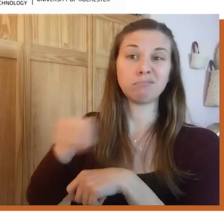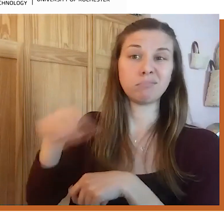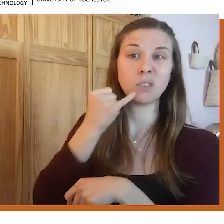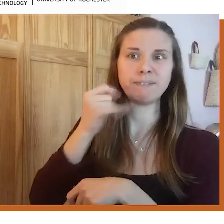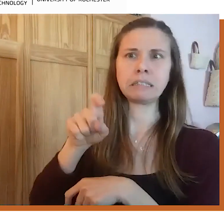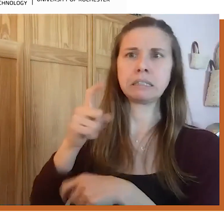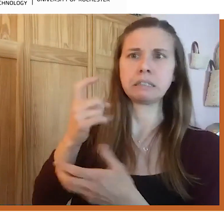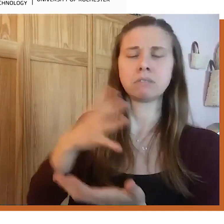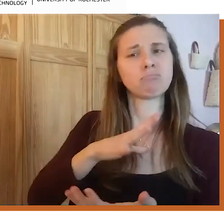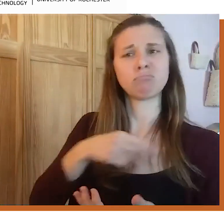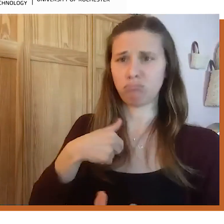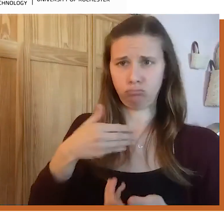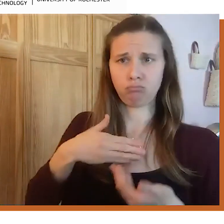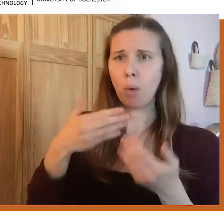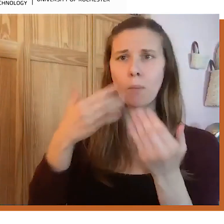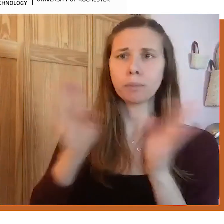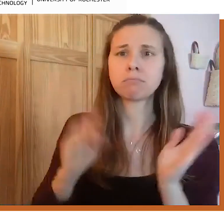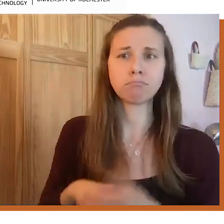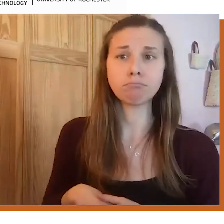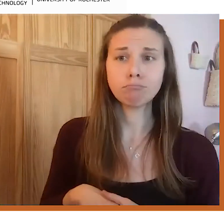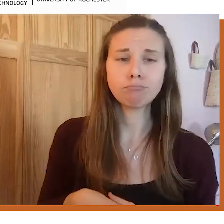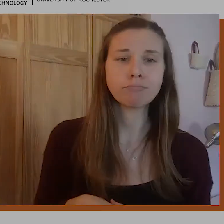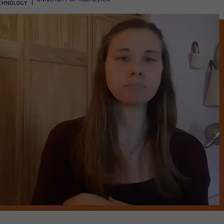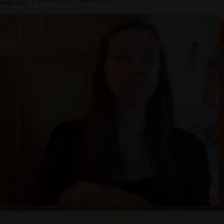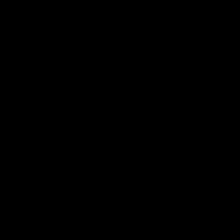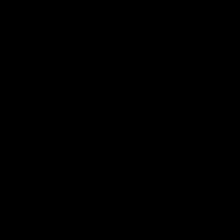and I'm happy to be a mentor to anyone who needs it.